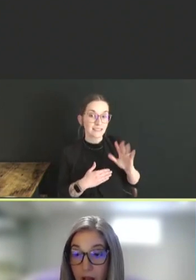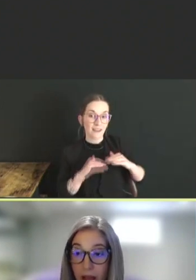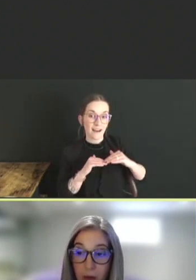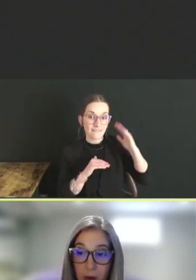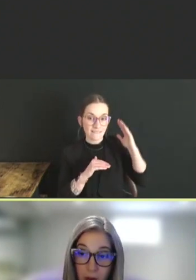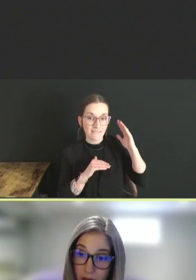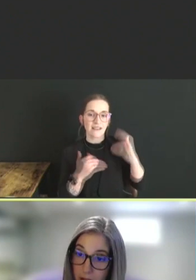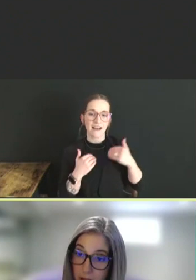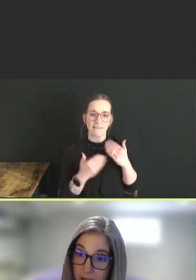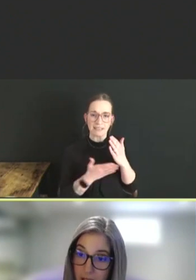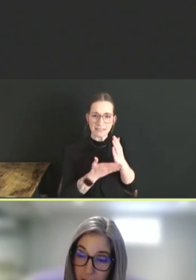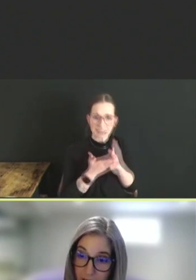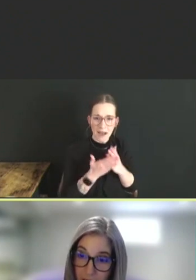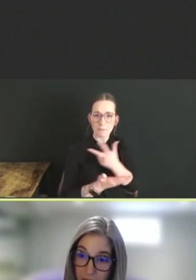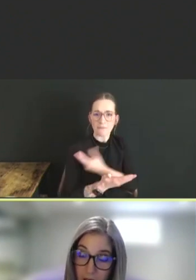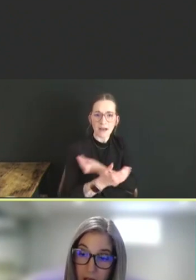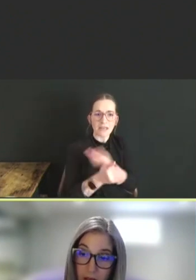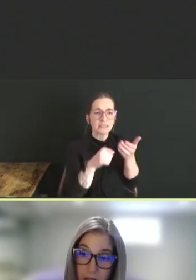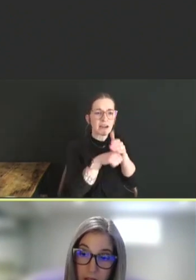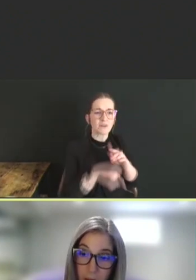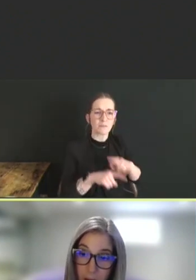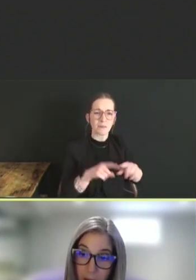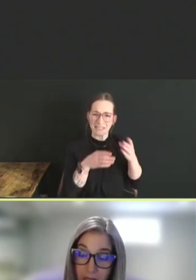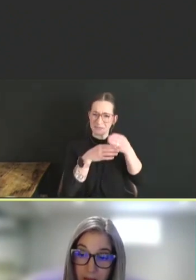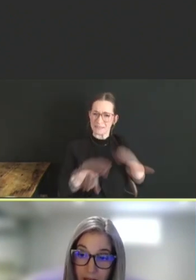However, there has been a split, there's the Part B vaccines, which were those that had